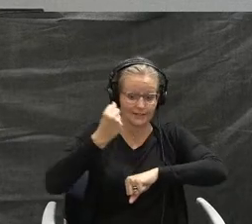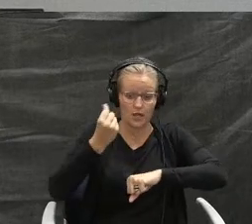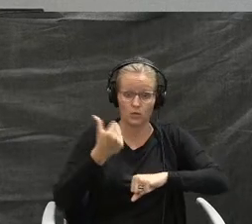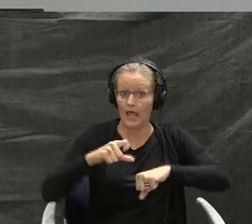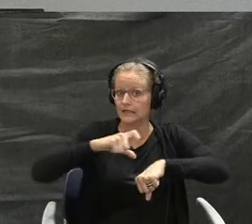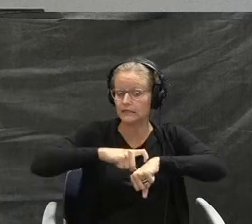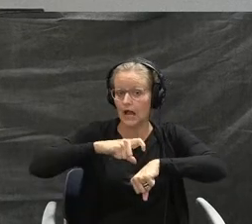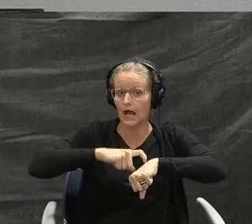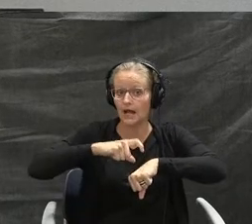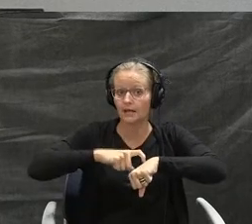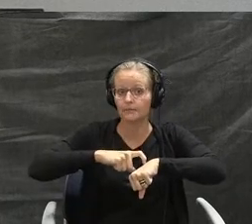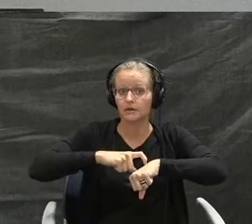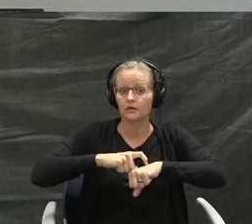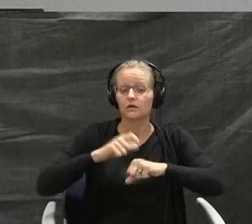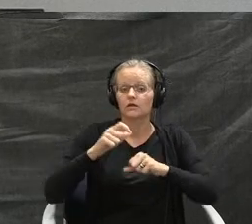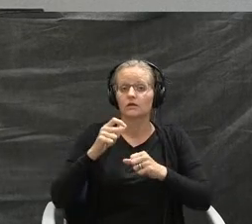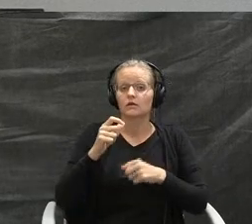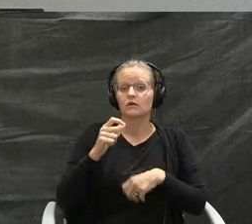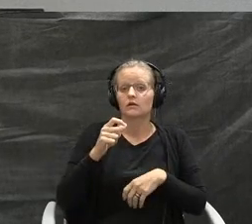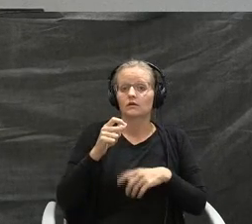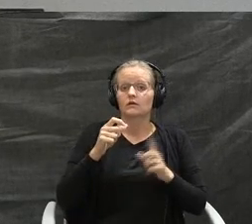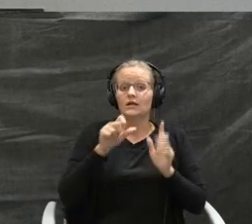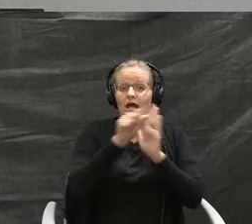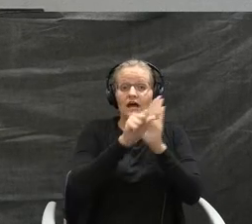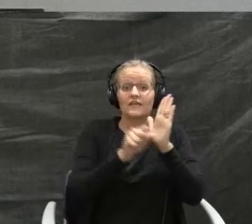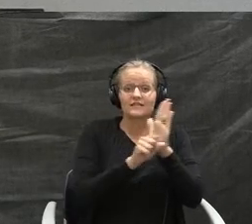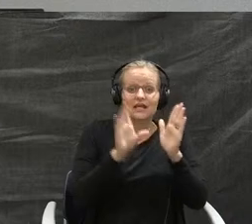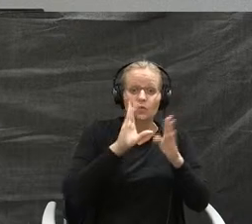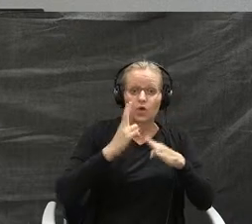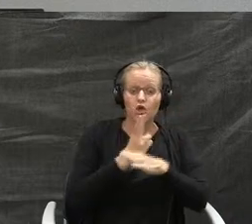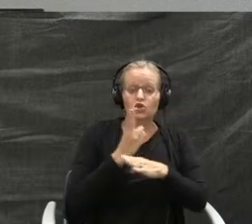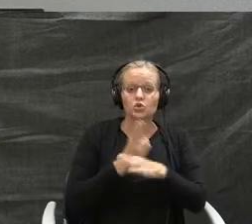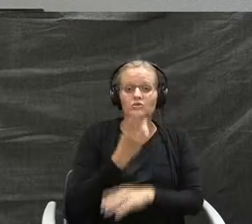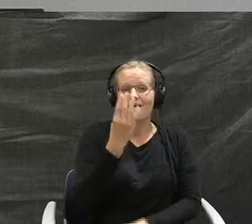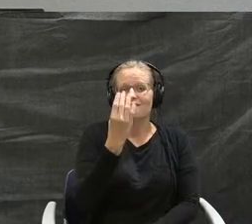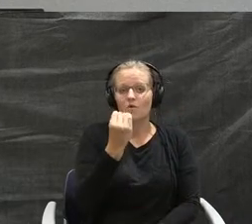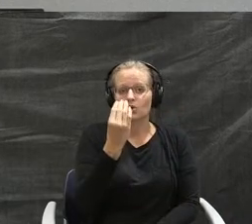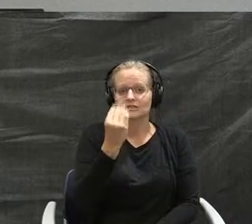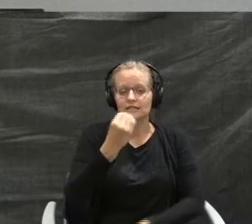What they're going to use is a 14 day average of the number of